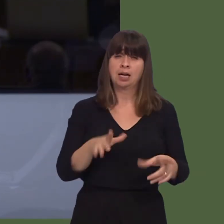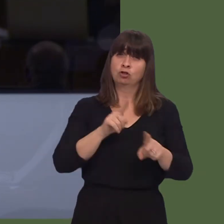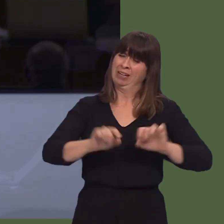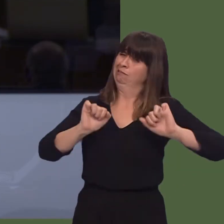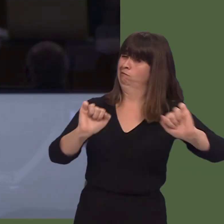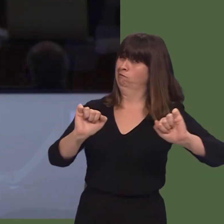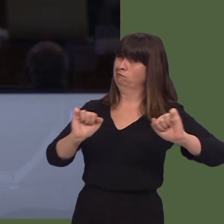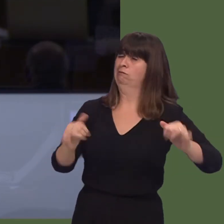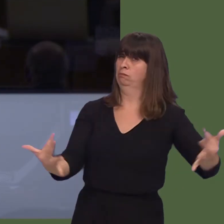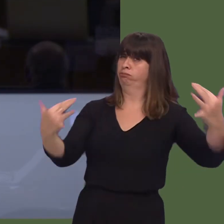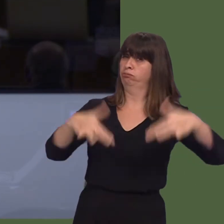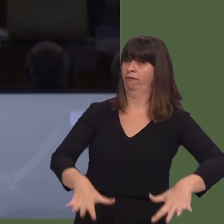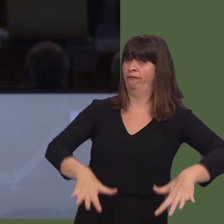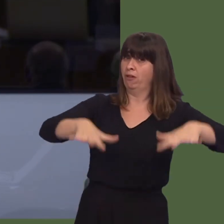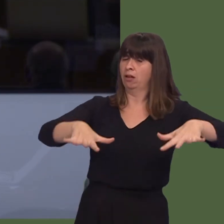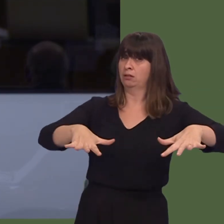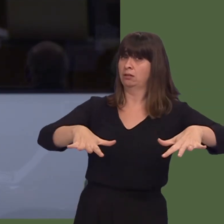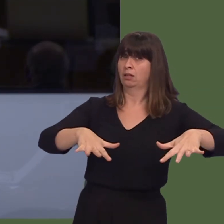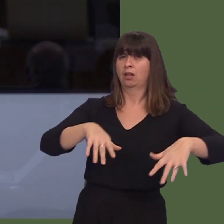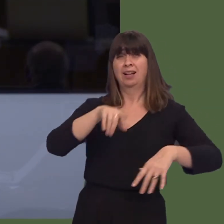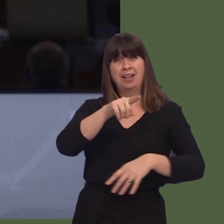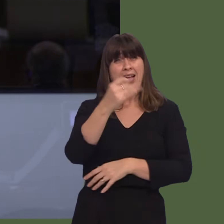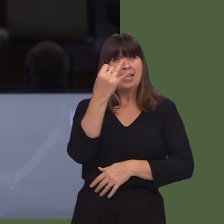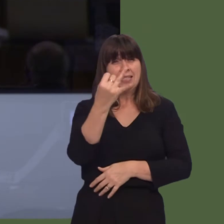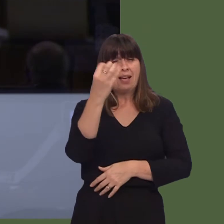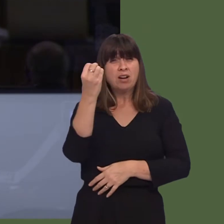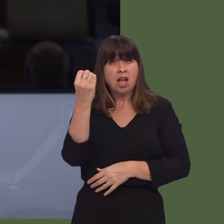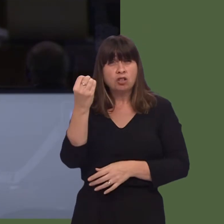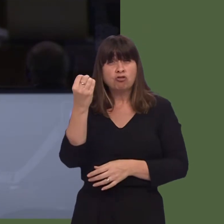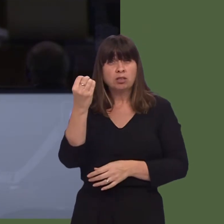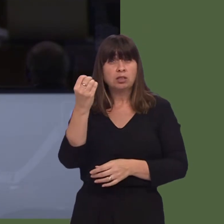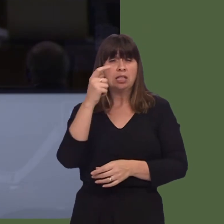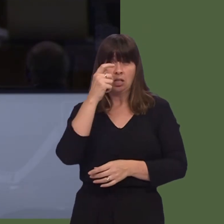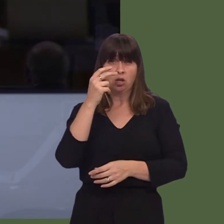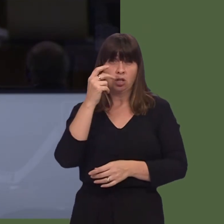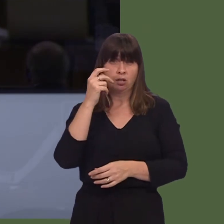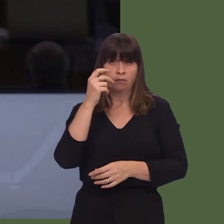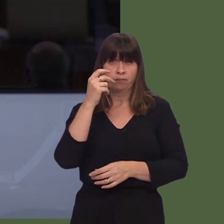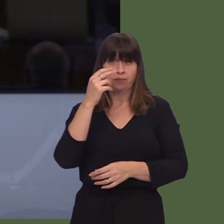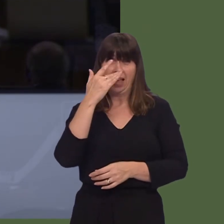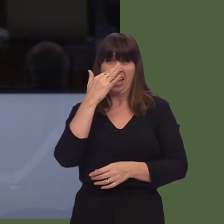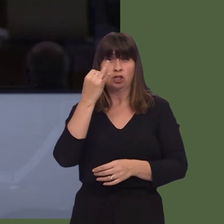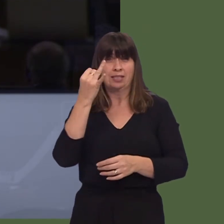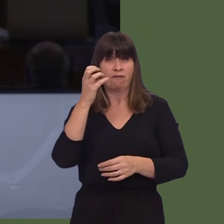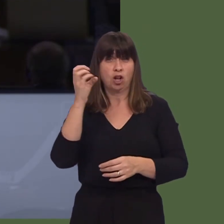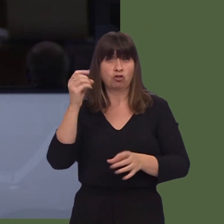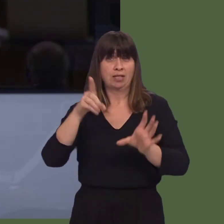grounds backó700-year-old trees drowning, because of a lack of action from this Welsh Government.